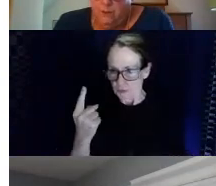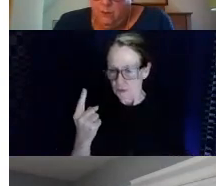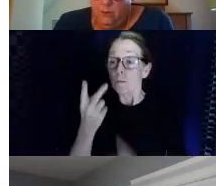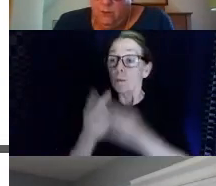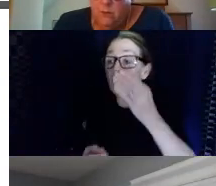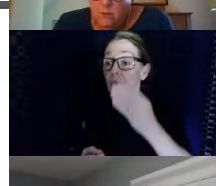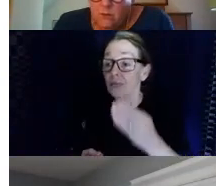OKAY.